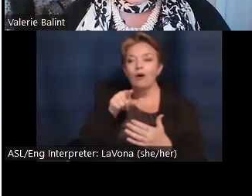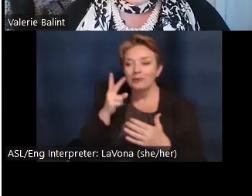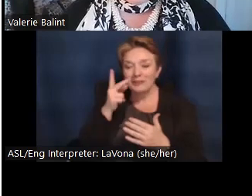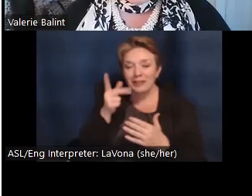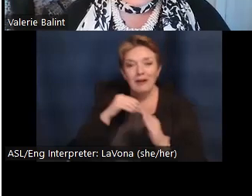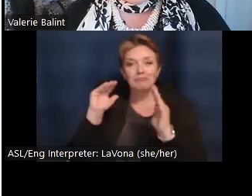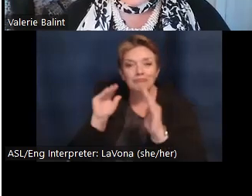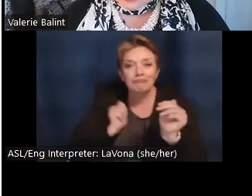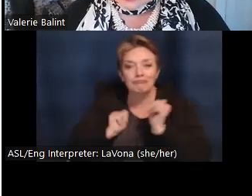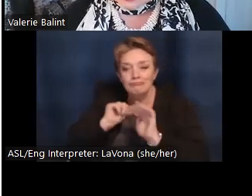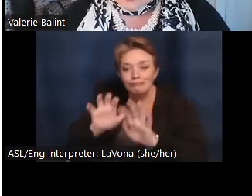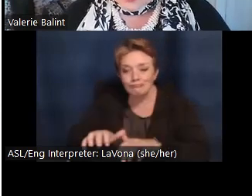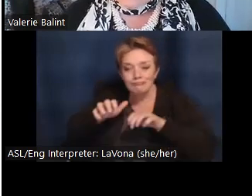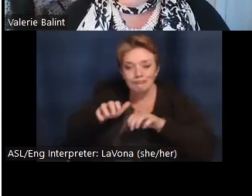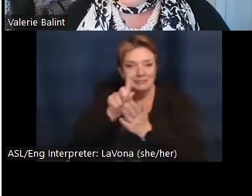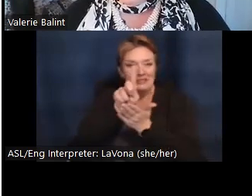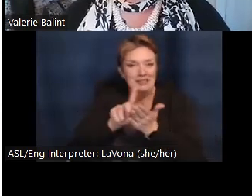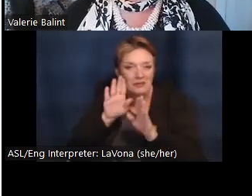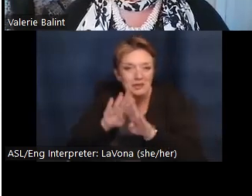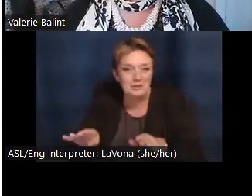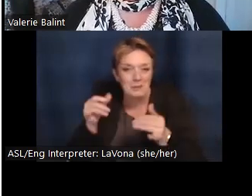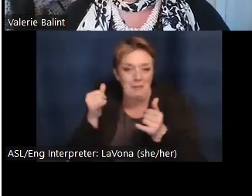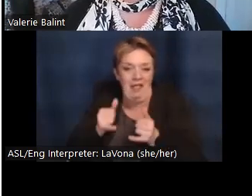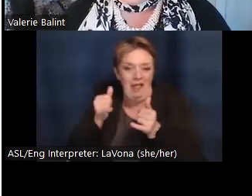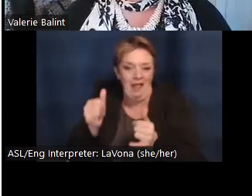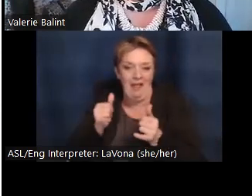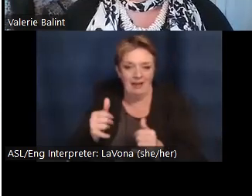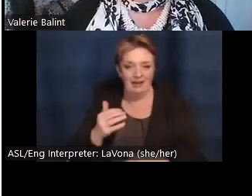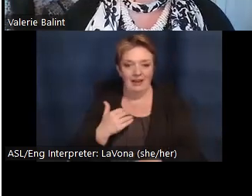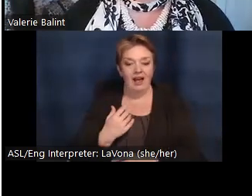Two intact studios await, replete with the Indigenous artifacts collected by both of these artists.